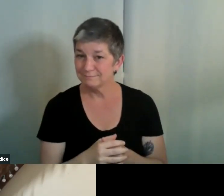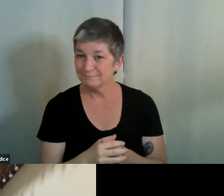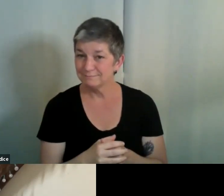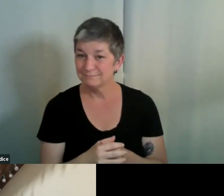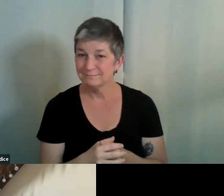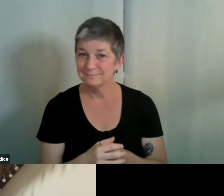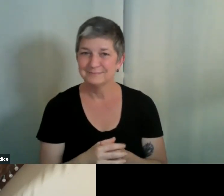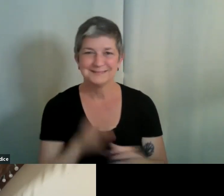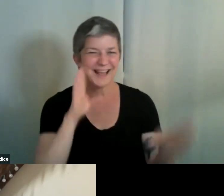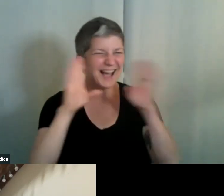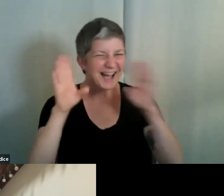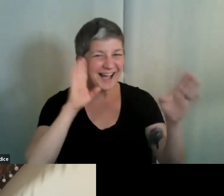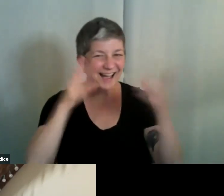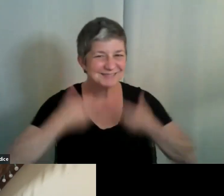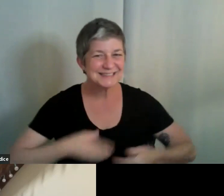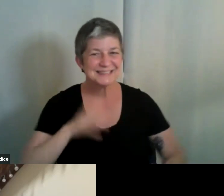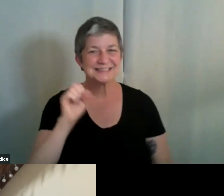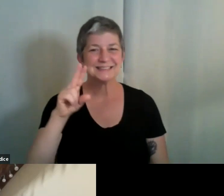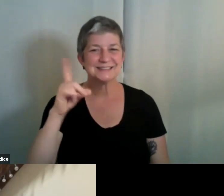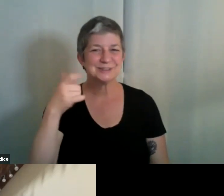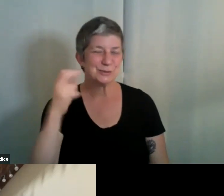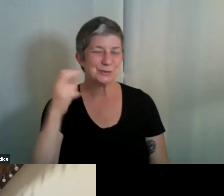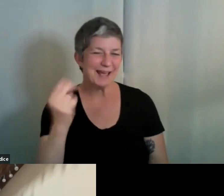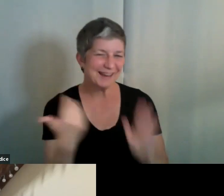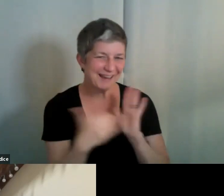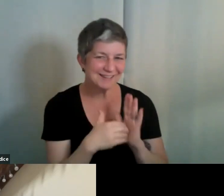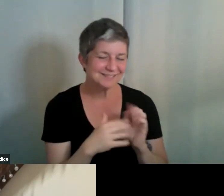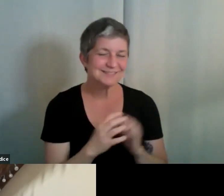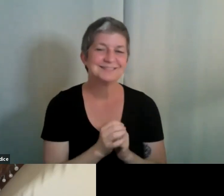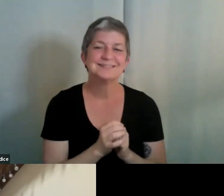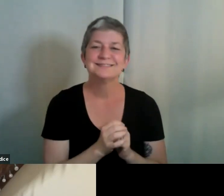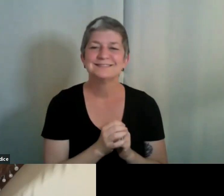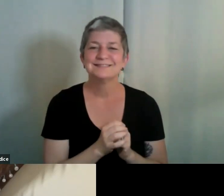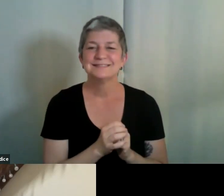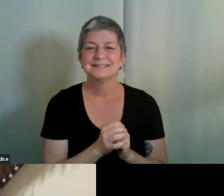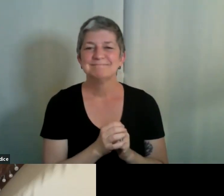Unknown: Hi, this is CDM Brantley again. Um, yeah. So I